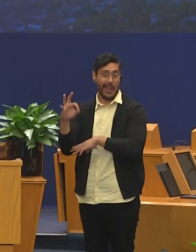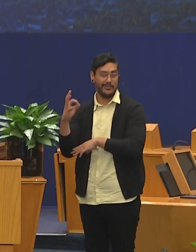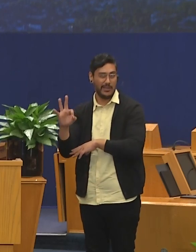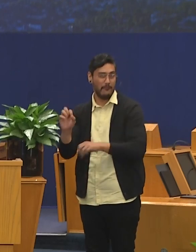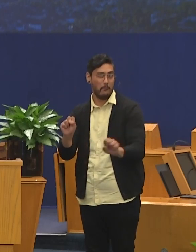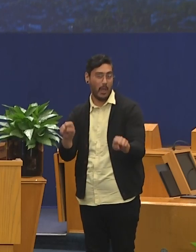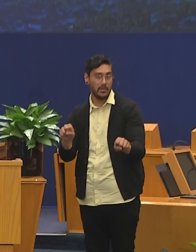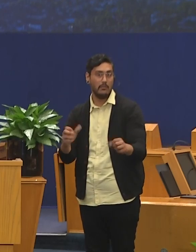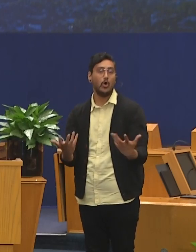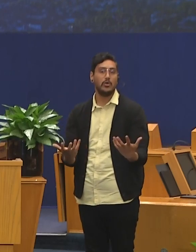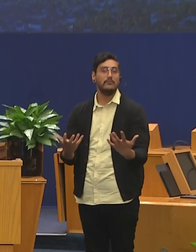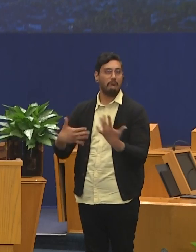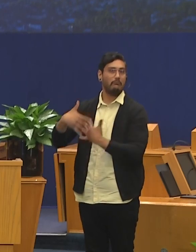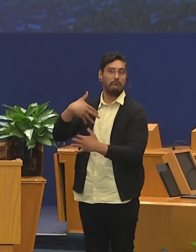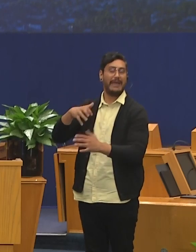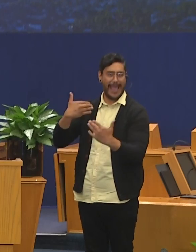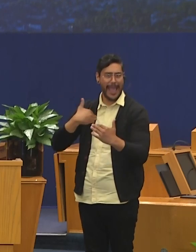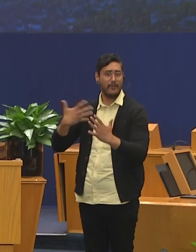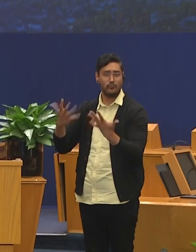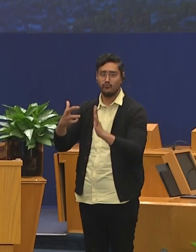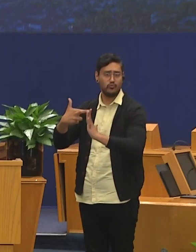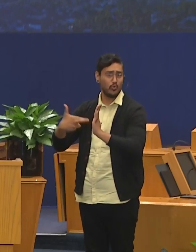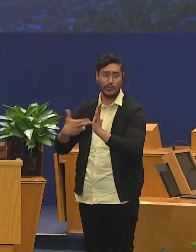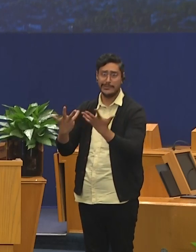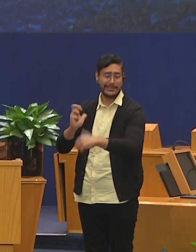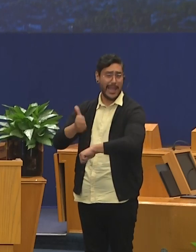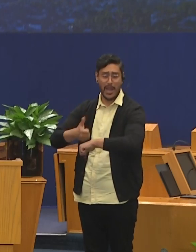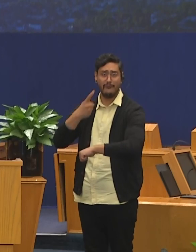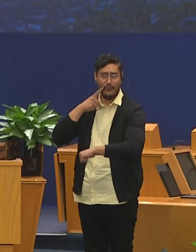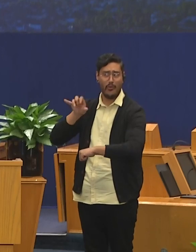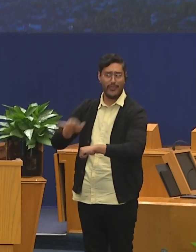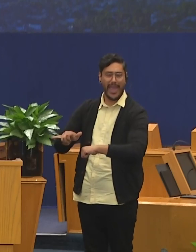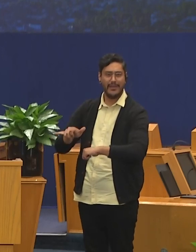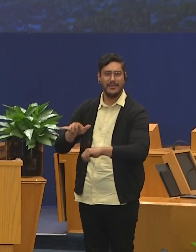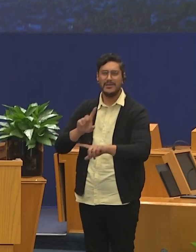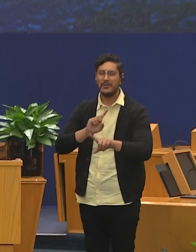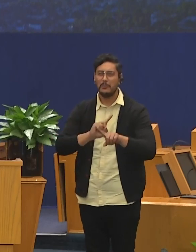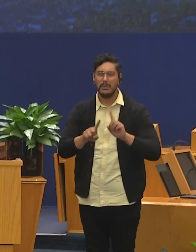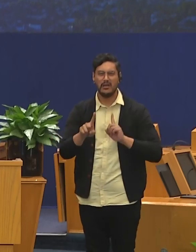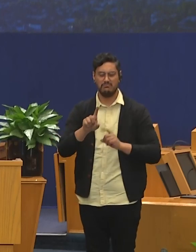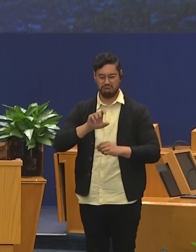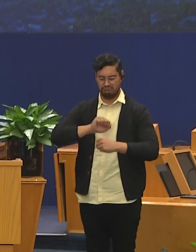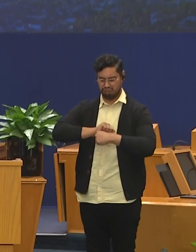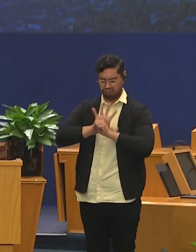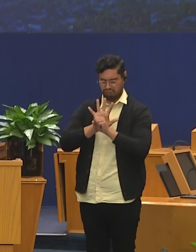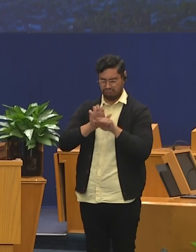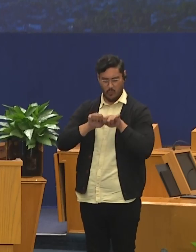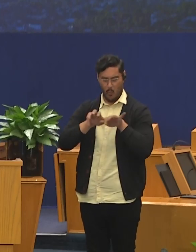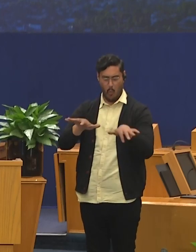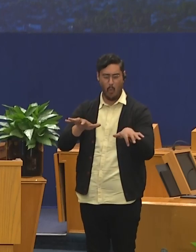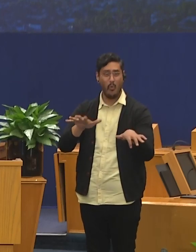COVID-19. BUT THE REASON IT RUNS -- THE